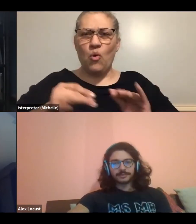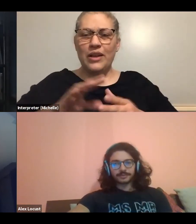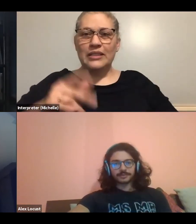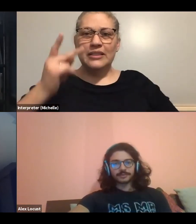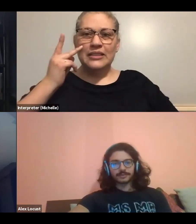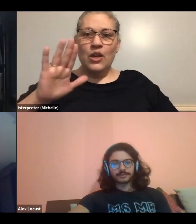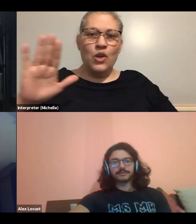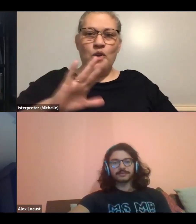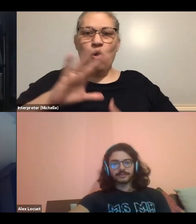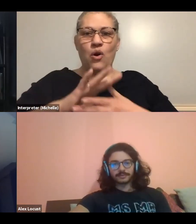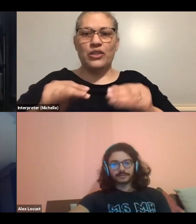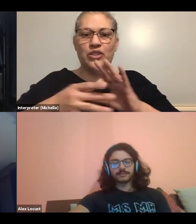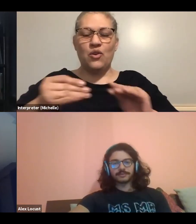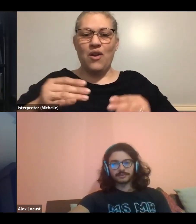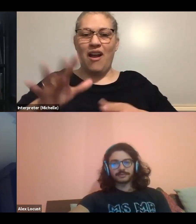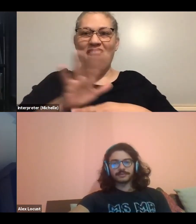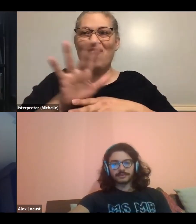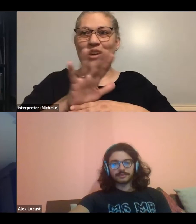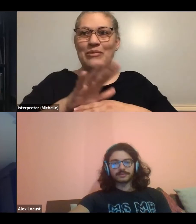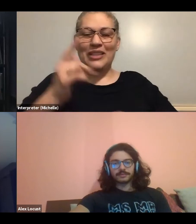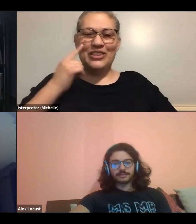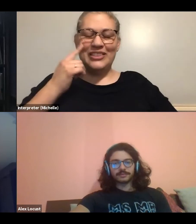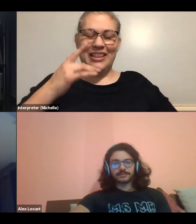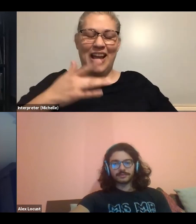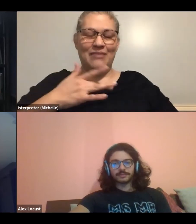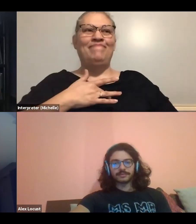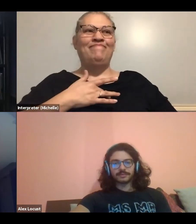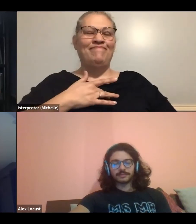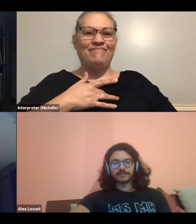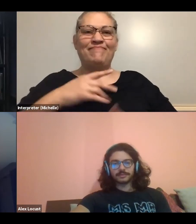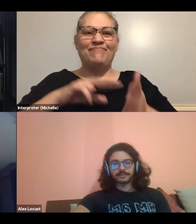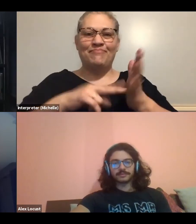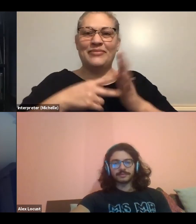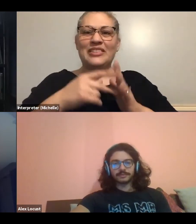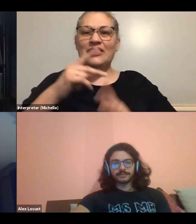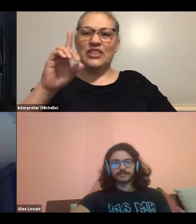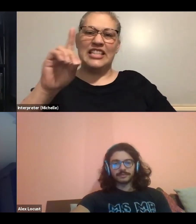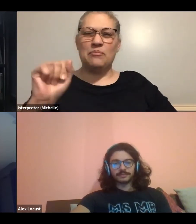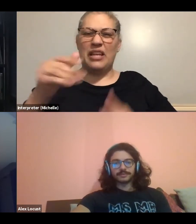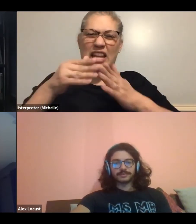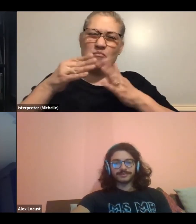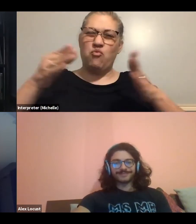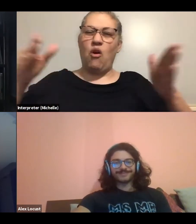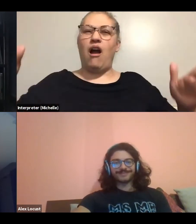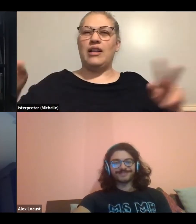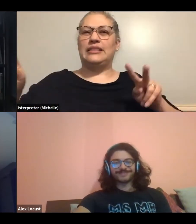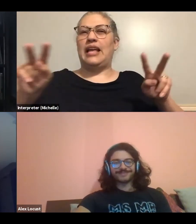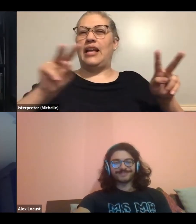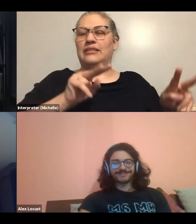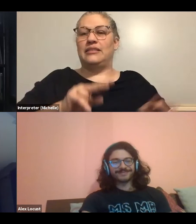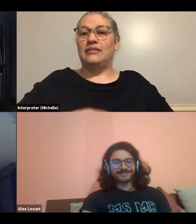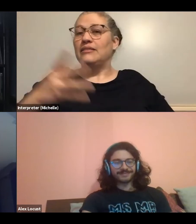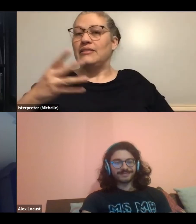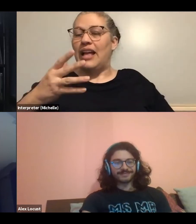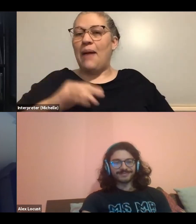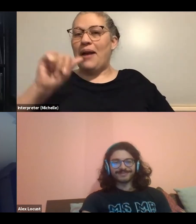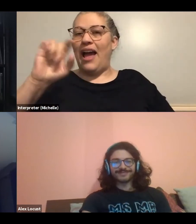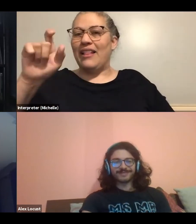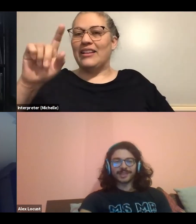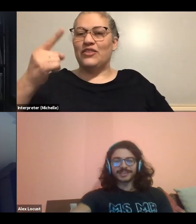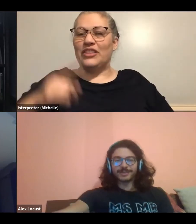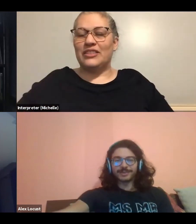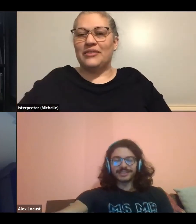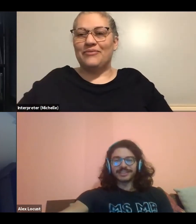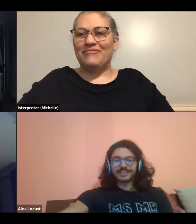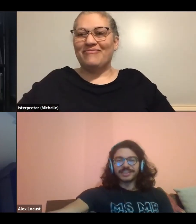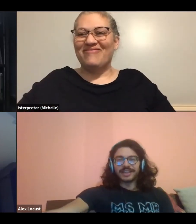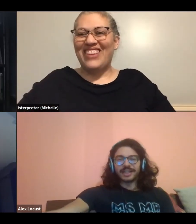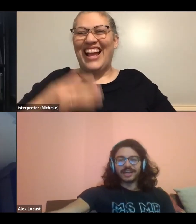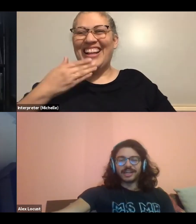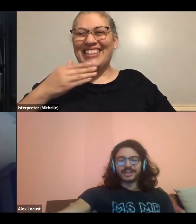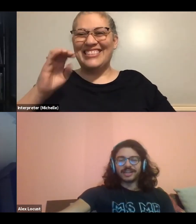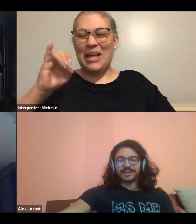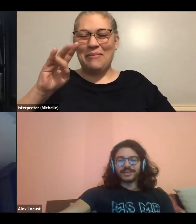Emily Beitiks: Excellent can you both share a little bit about just the personal stories you've had of like getting to see your story on film and and what you think that means for disability in a broader sense.